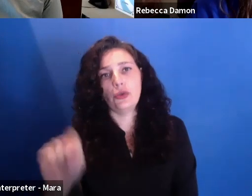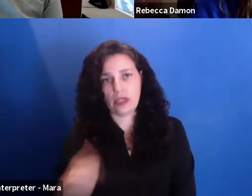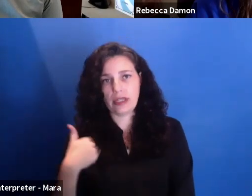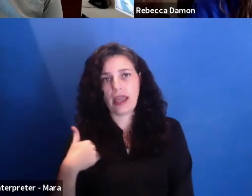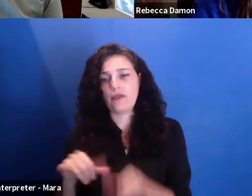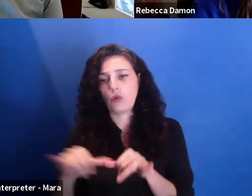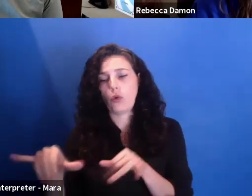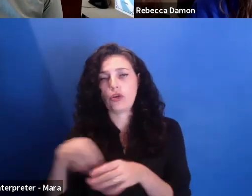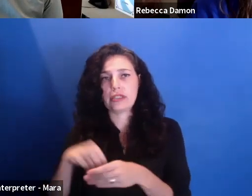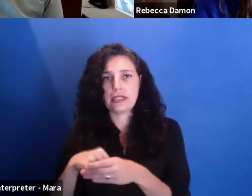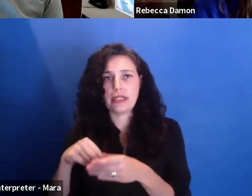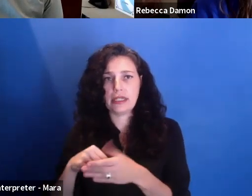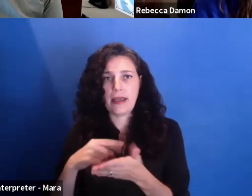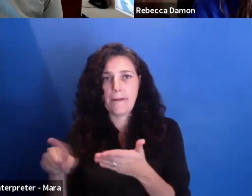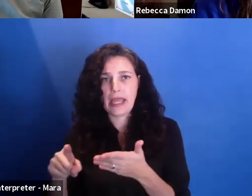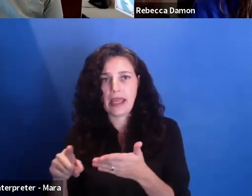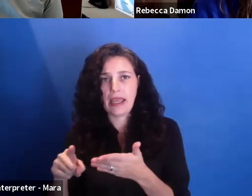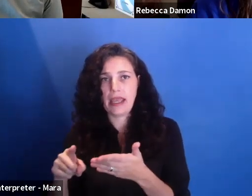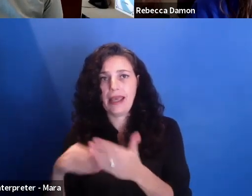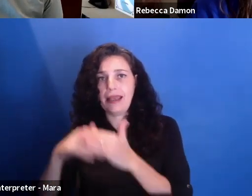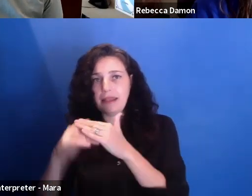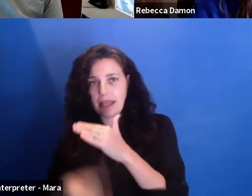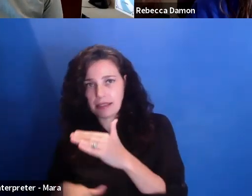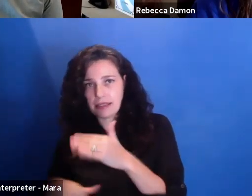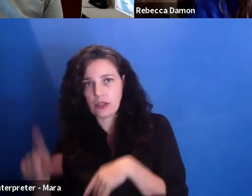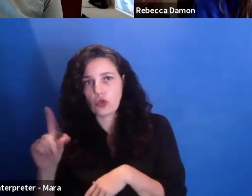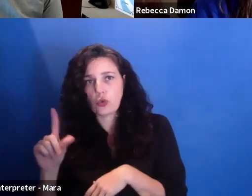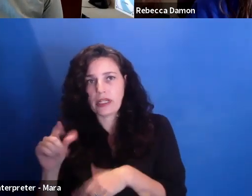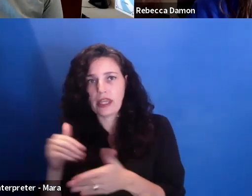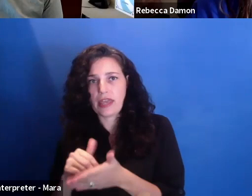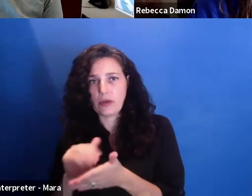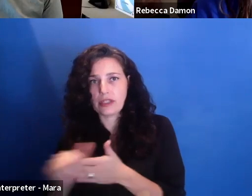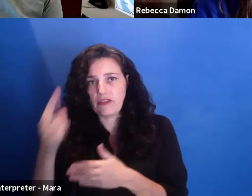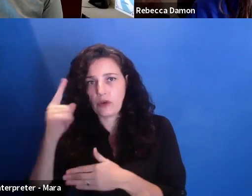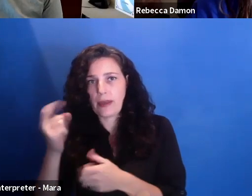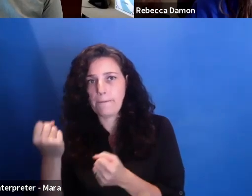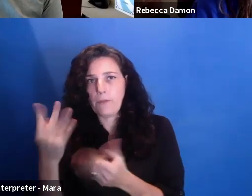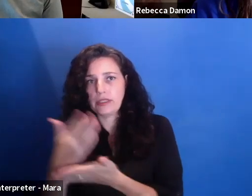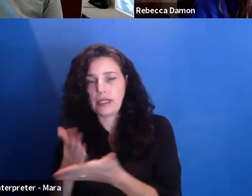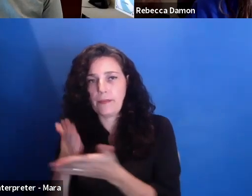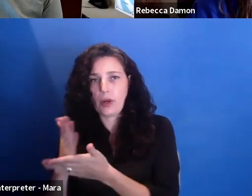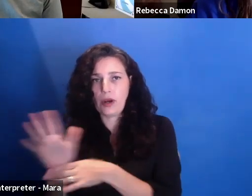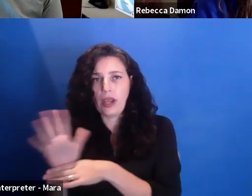$20,000 per part of that multi-part picture and at least $80,000 for the entirety of the multi-part picture.